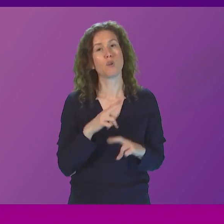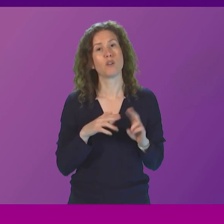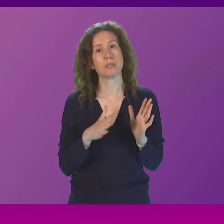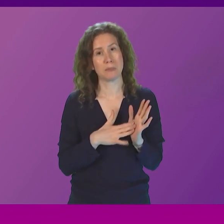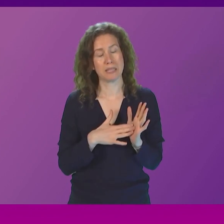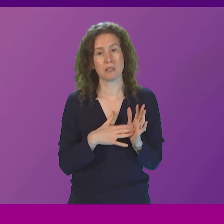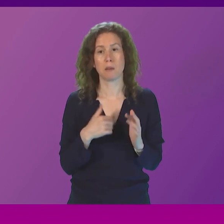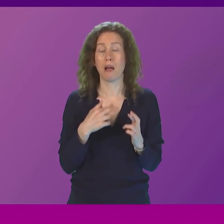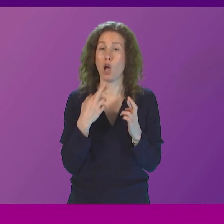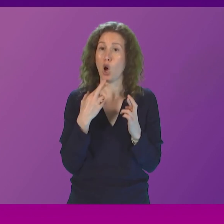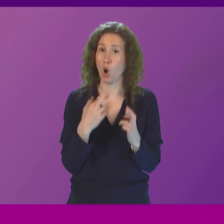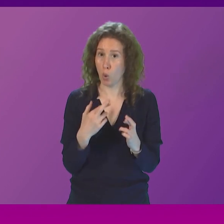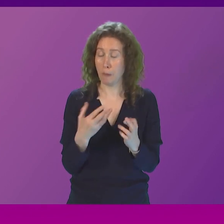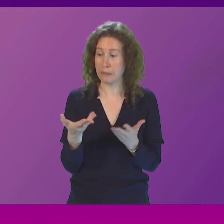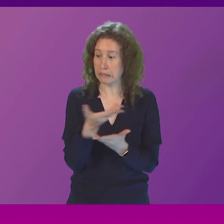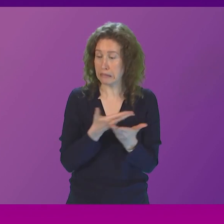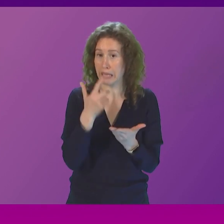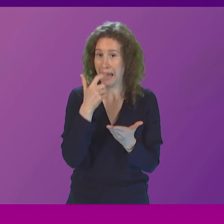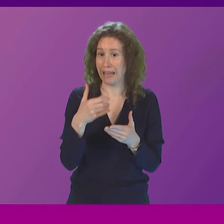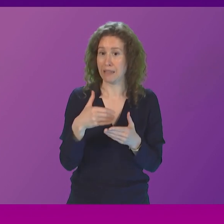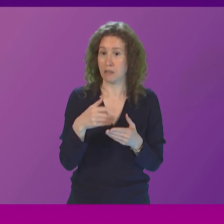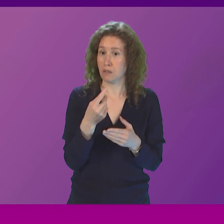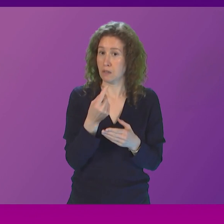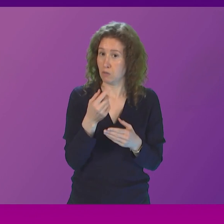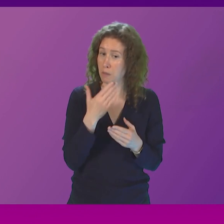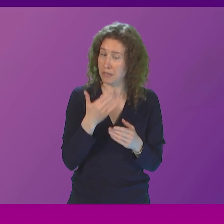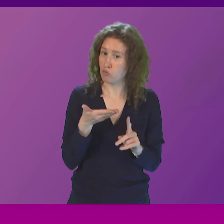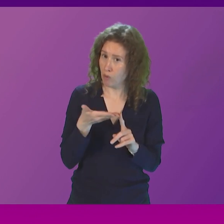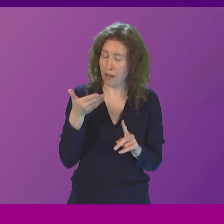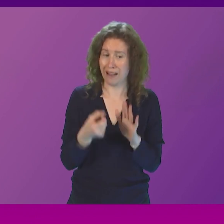I hope that discussions conclude shortly, recognising the key role that community pharmacies